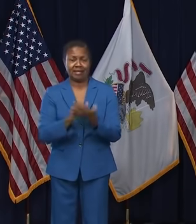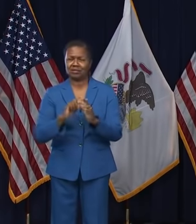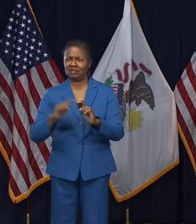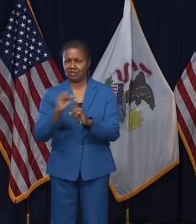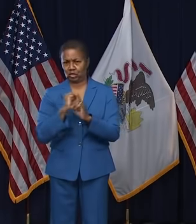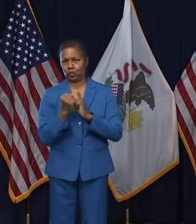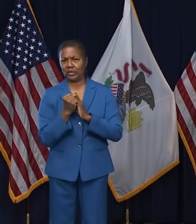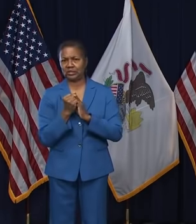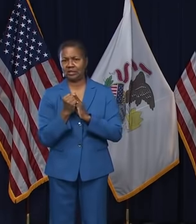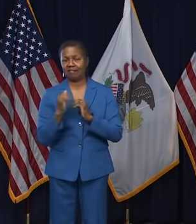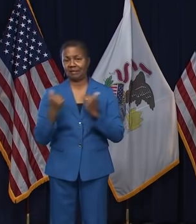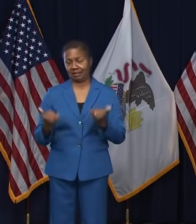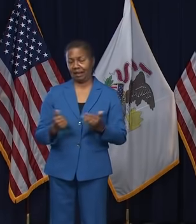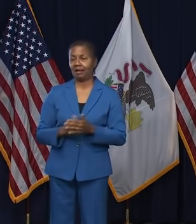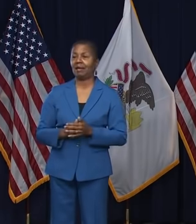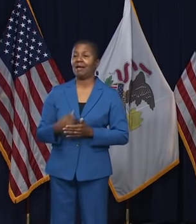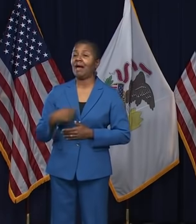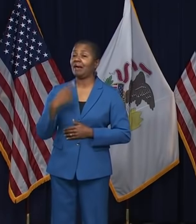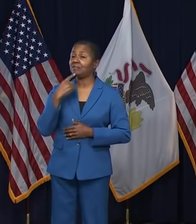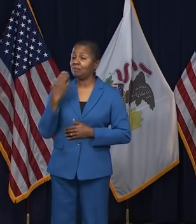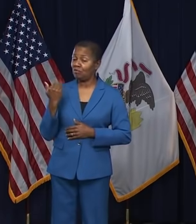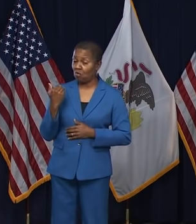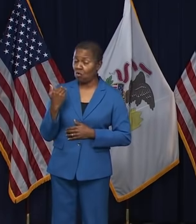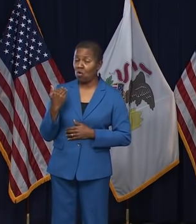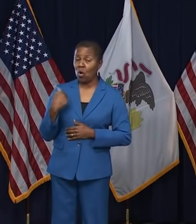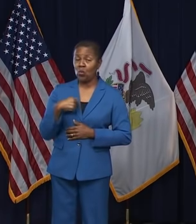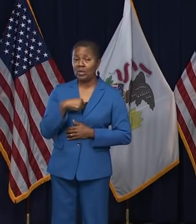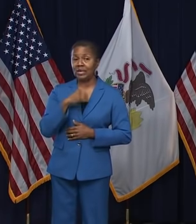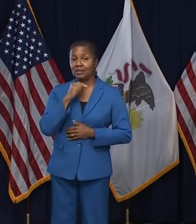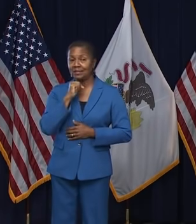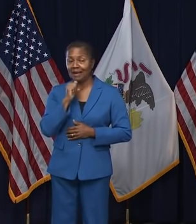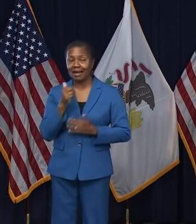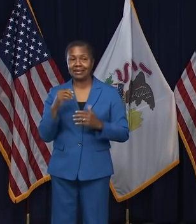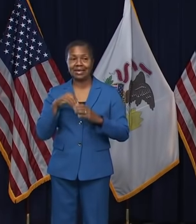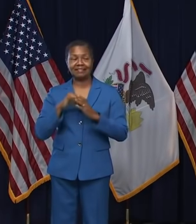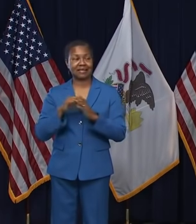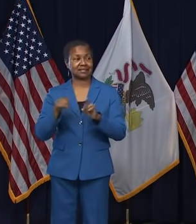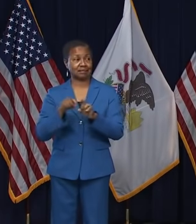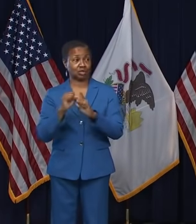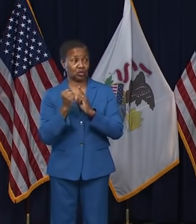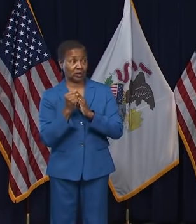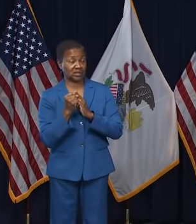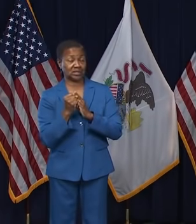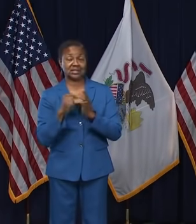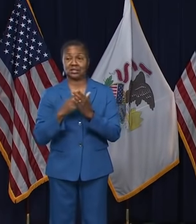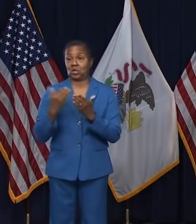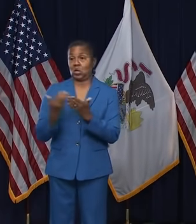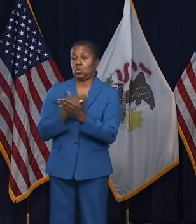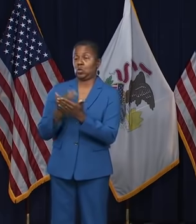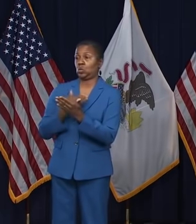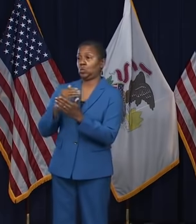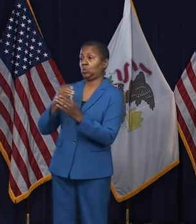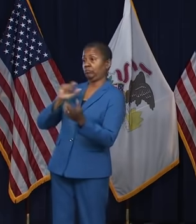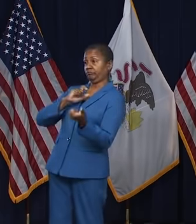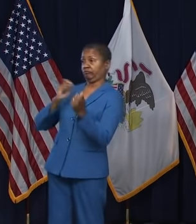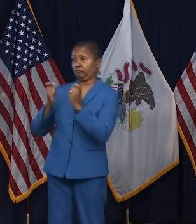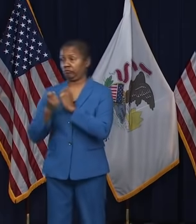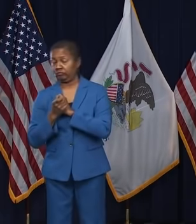wasn't enough vaccine- was a different situation the today